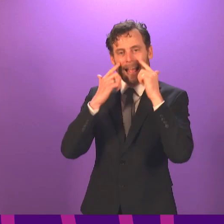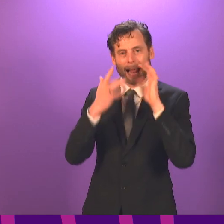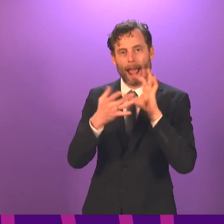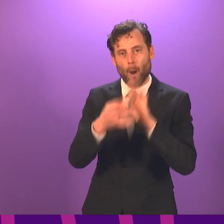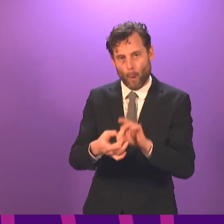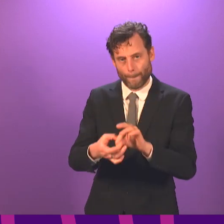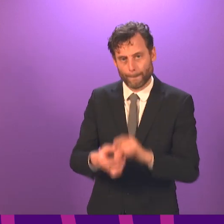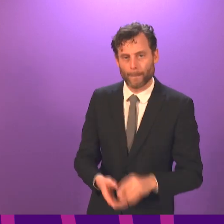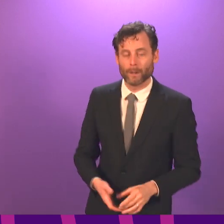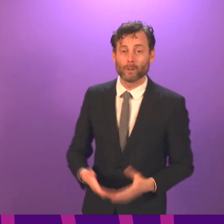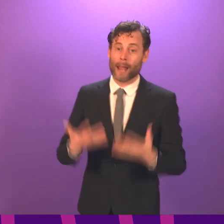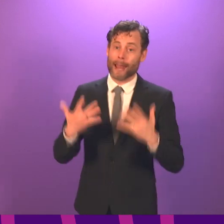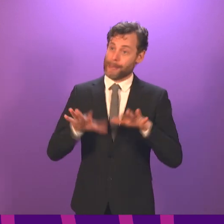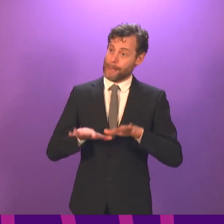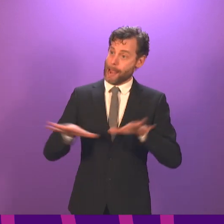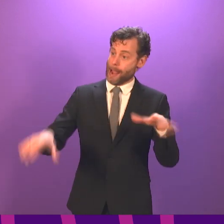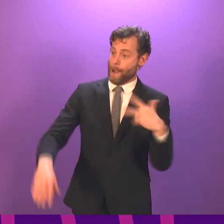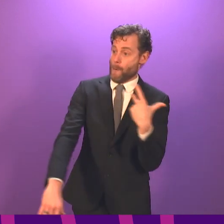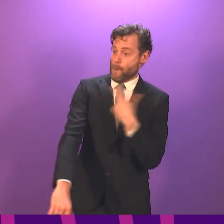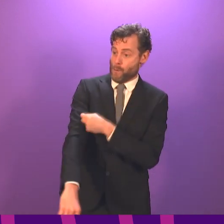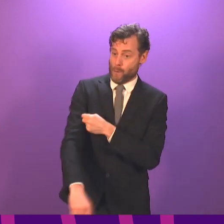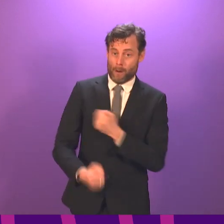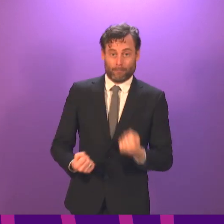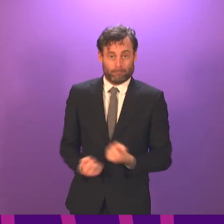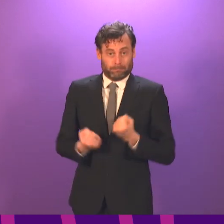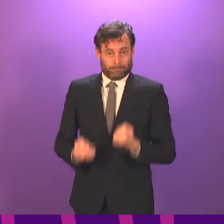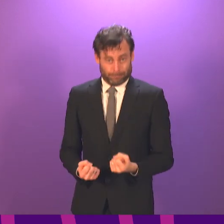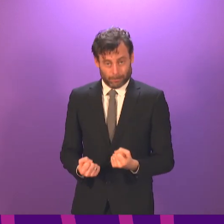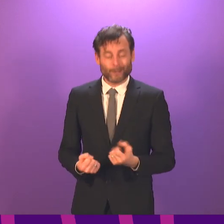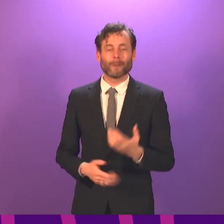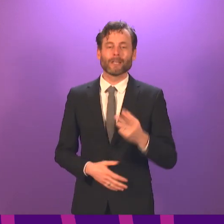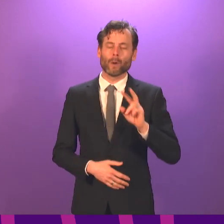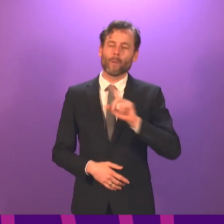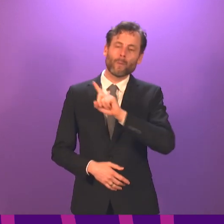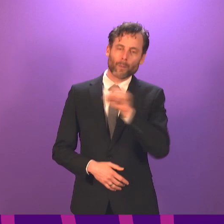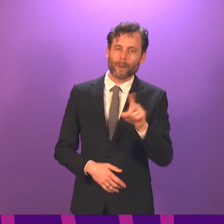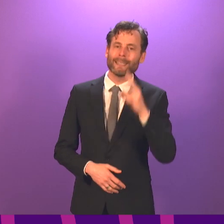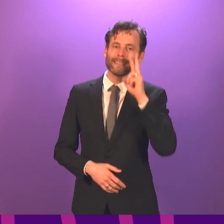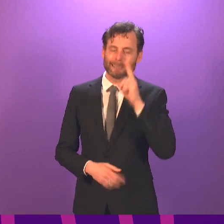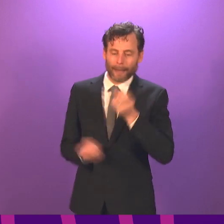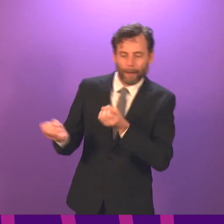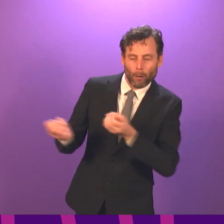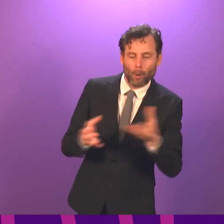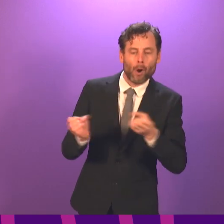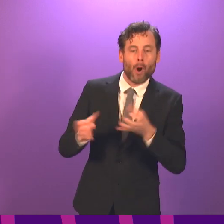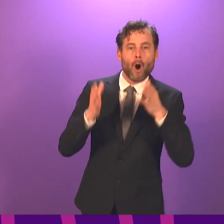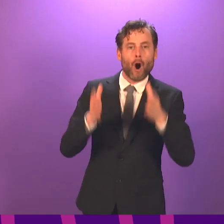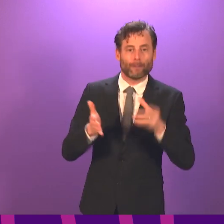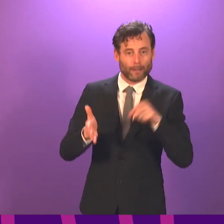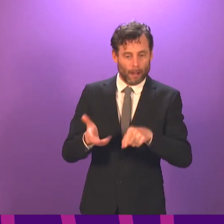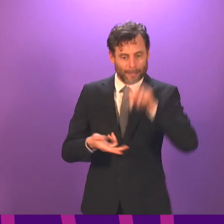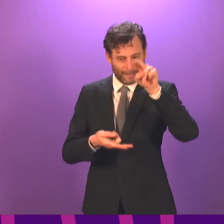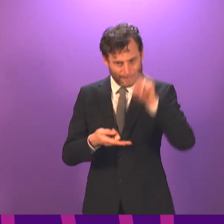the population gains protection through vaccination, it should also start to have an impact on hospitalisations and on transmission rates.